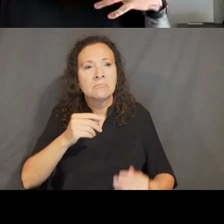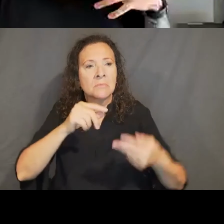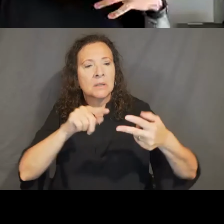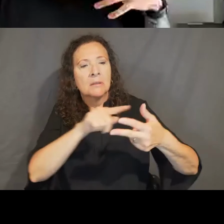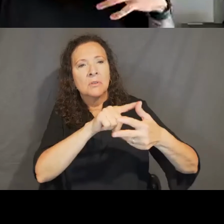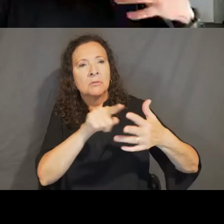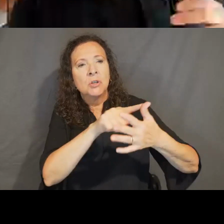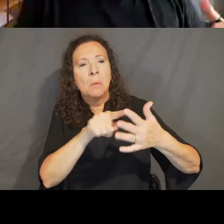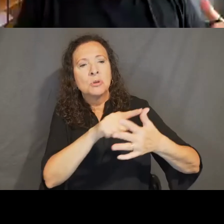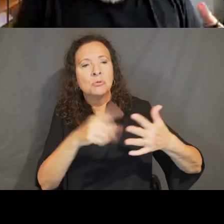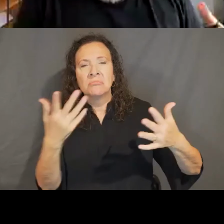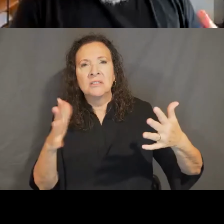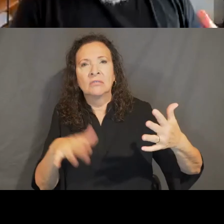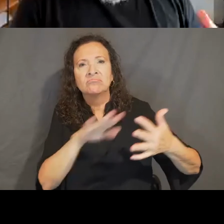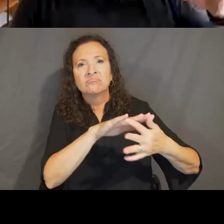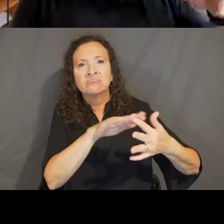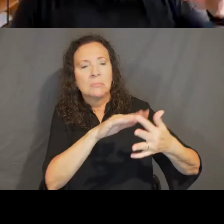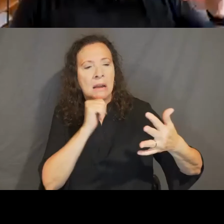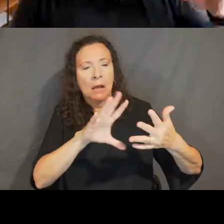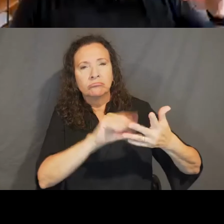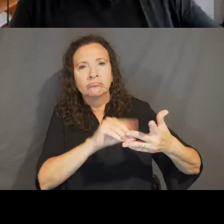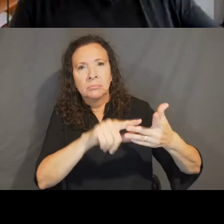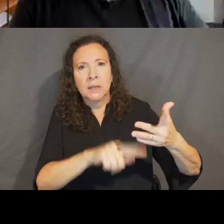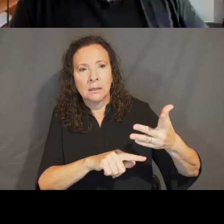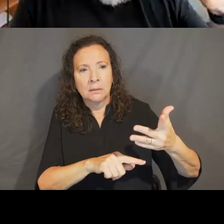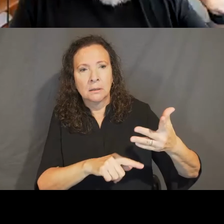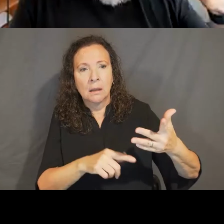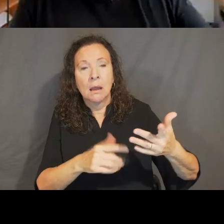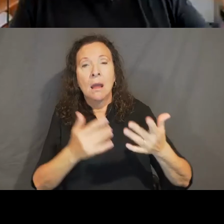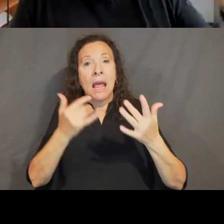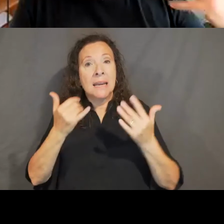When we see a bit of a difference is when people are looking into disabilities, what